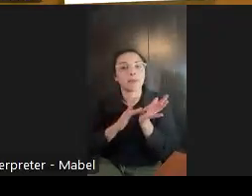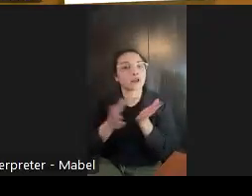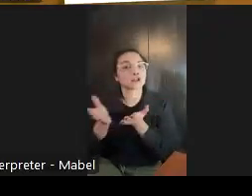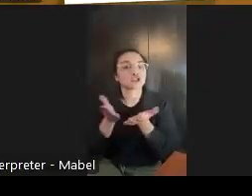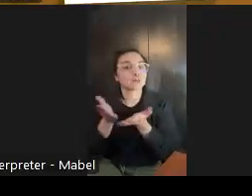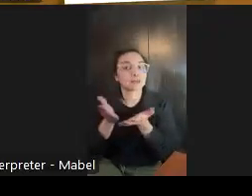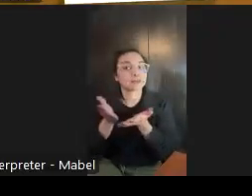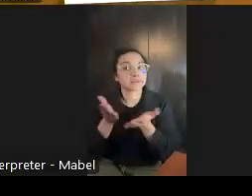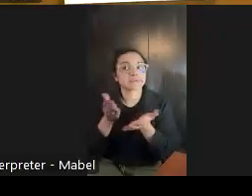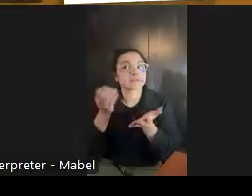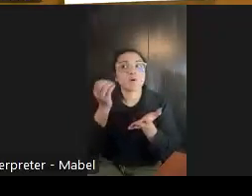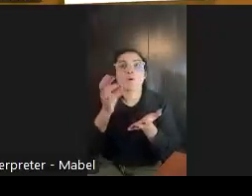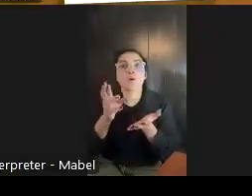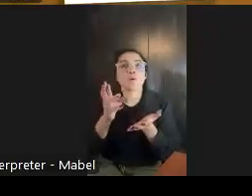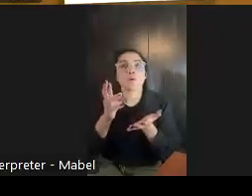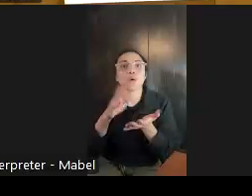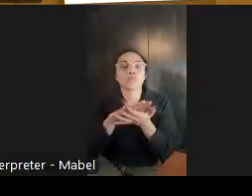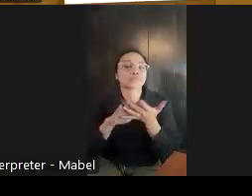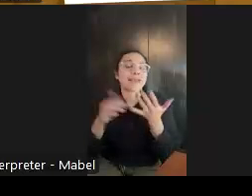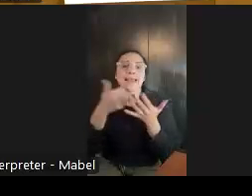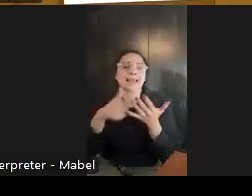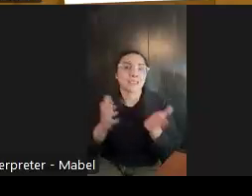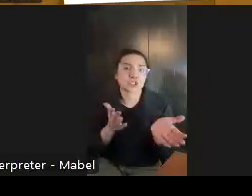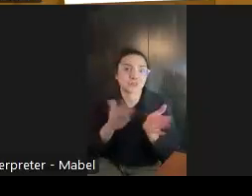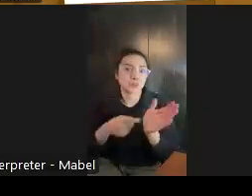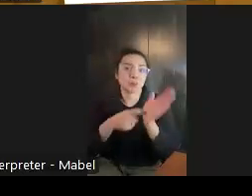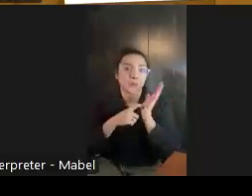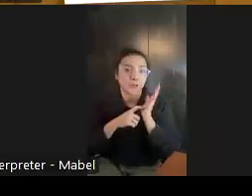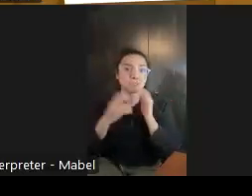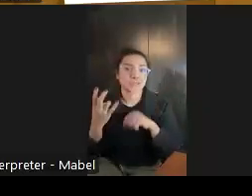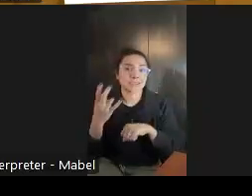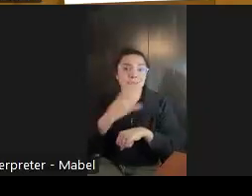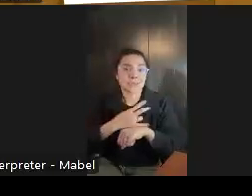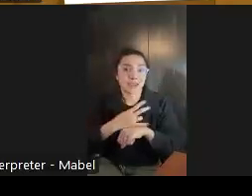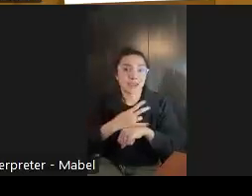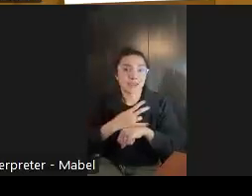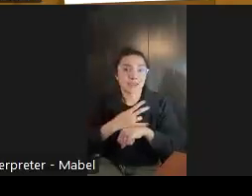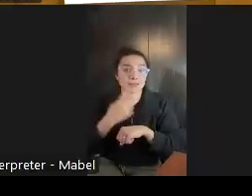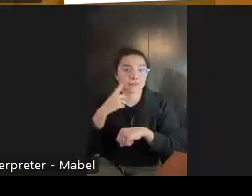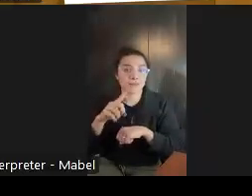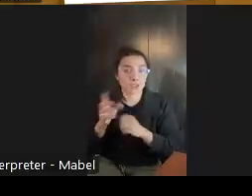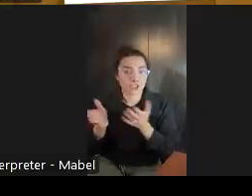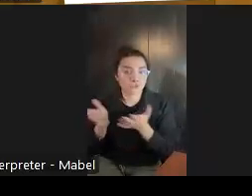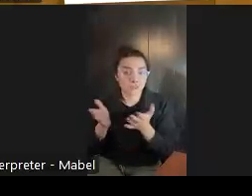like we know seven days uh uh of services and I can tell you that I'm not alone here uh I want